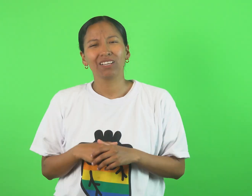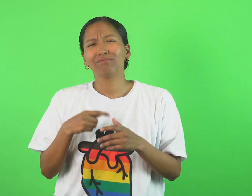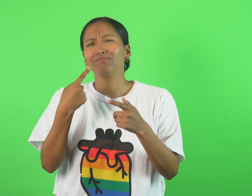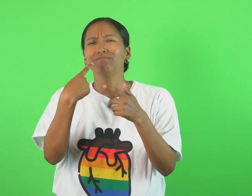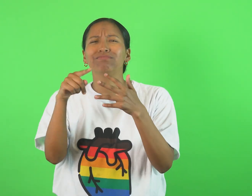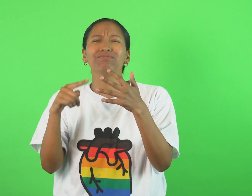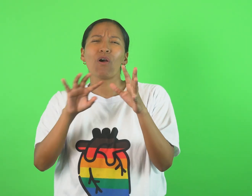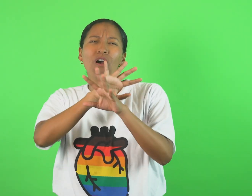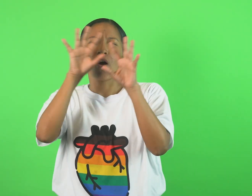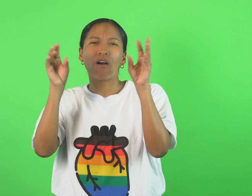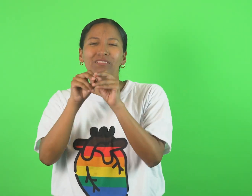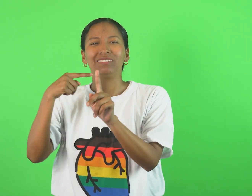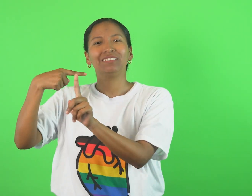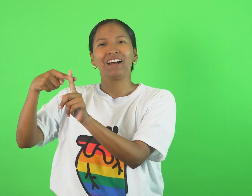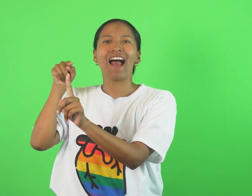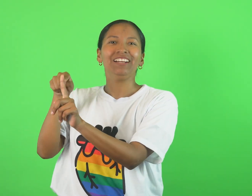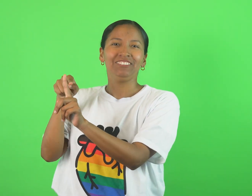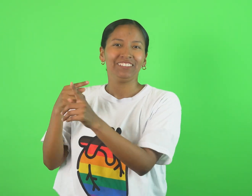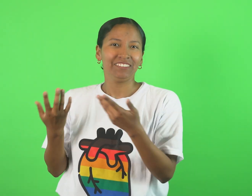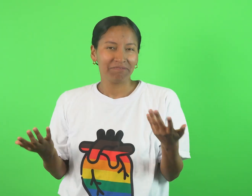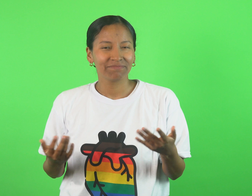among many others.